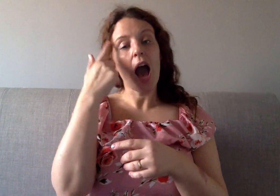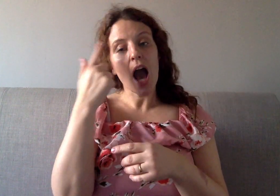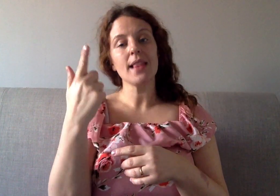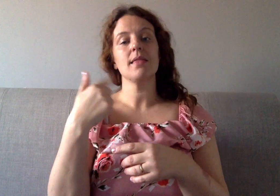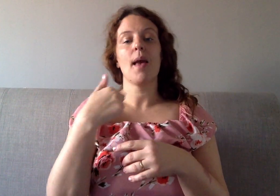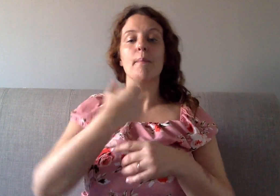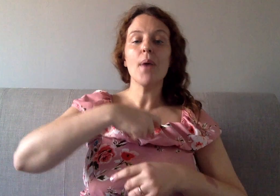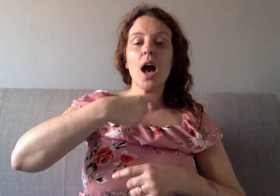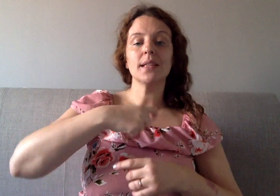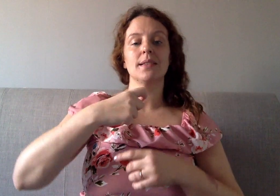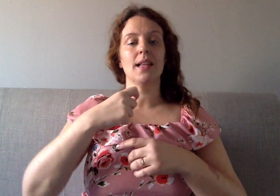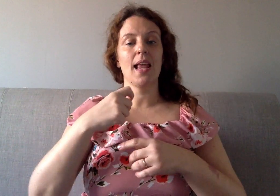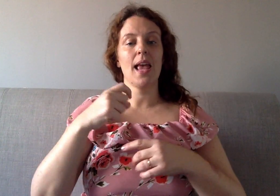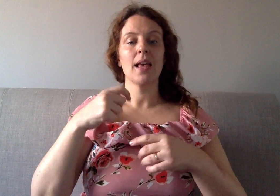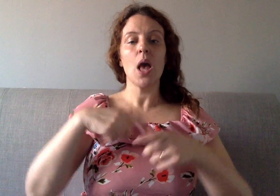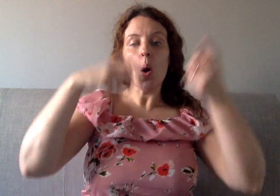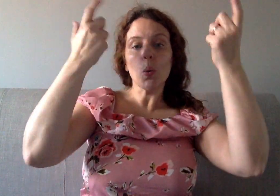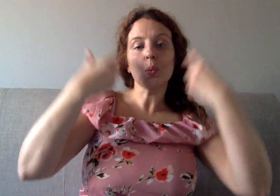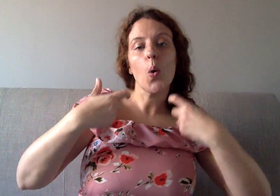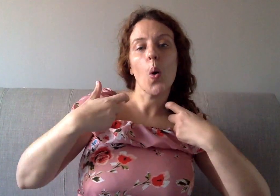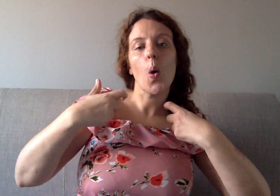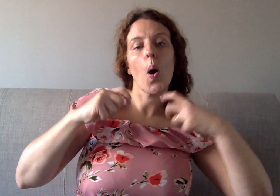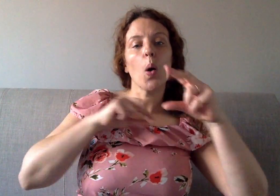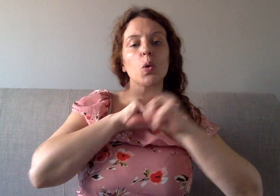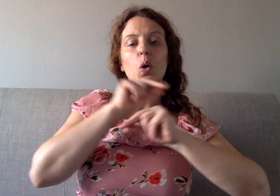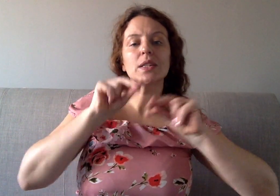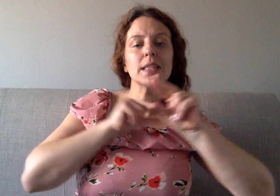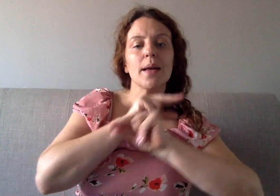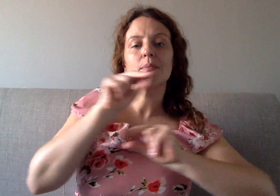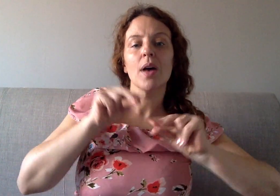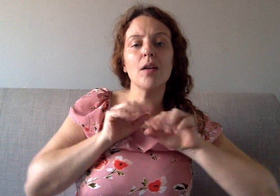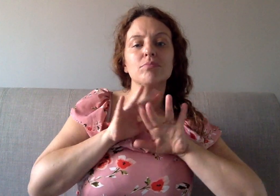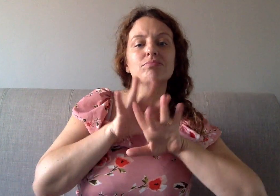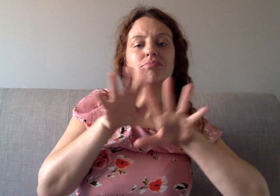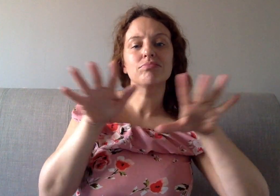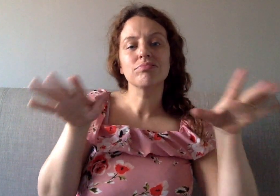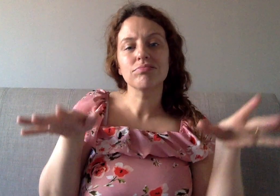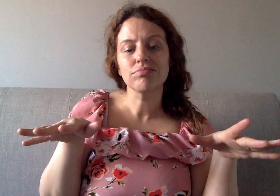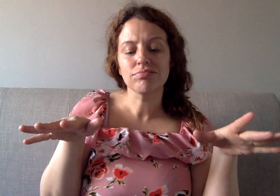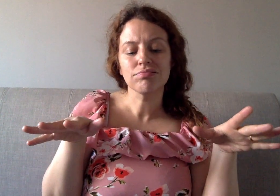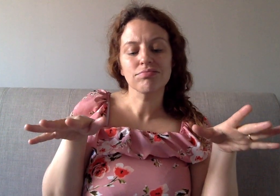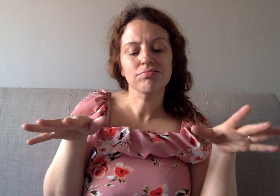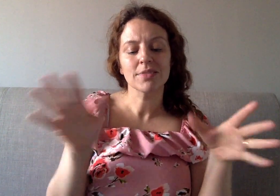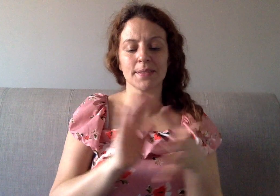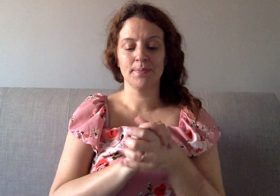I think personally it was Court gossip